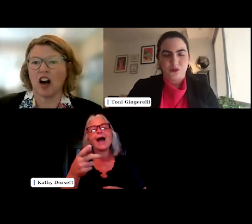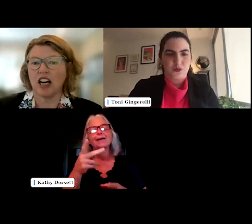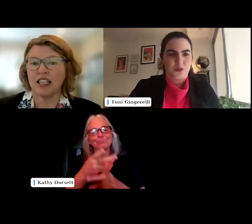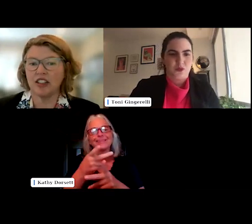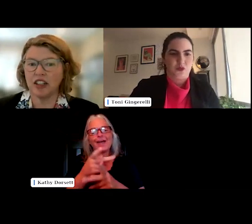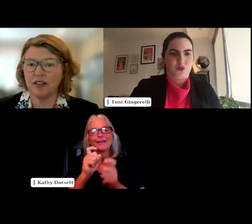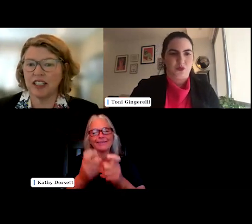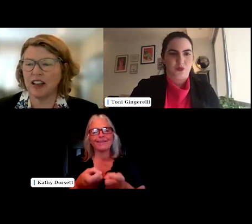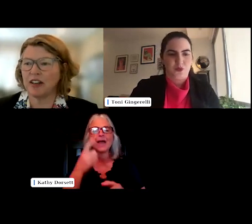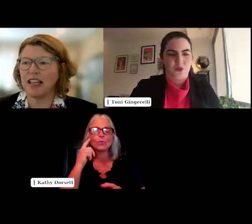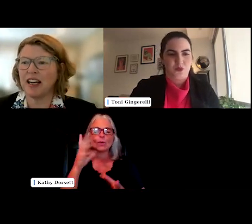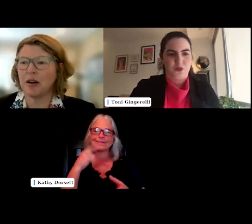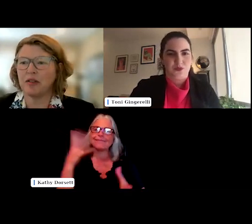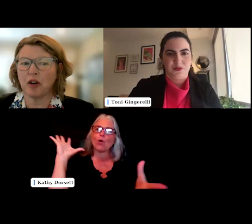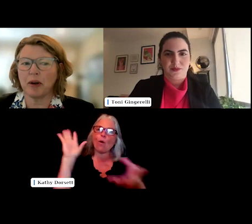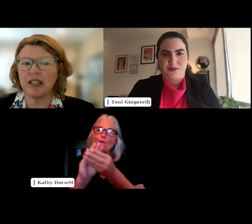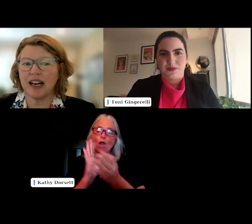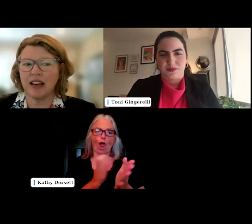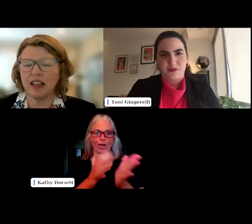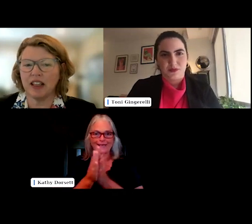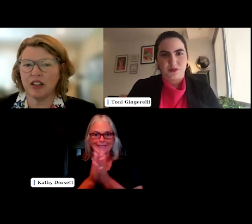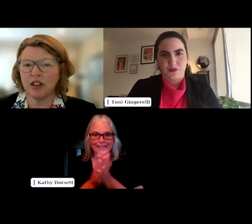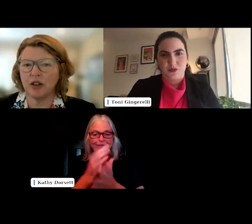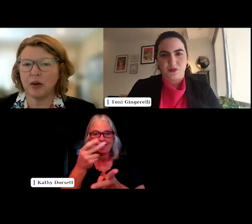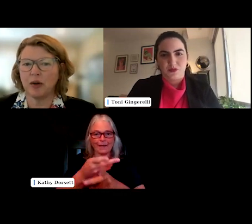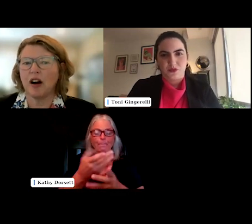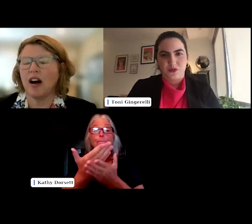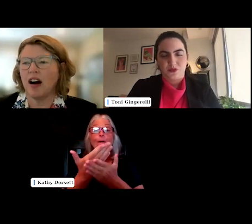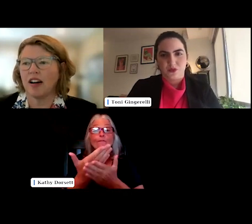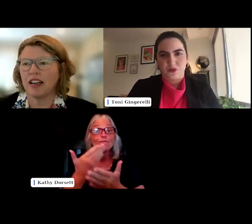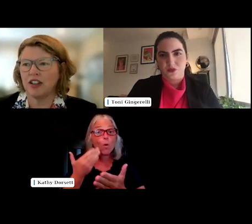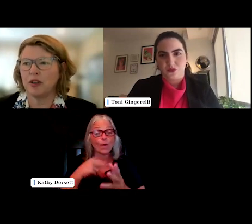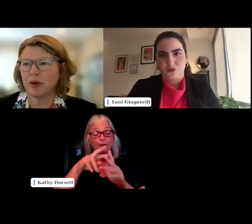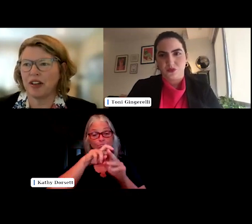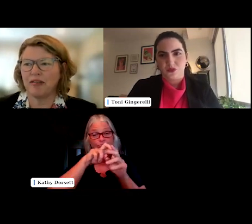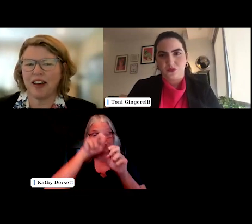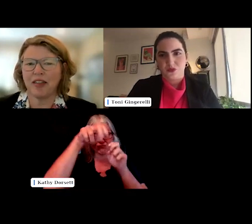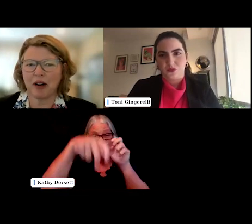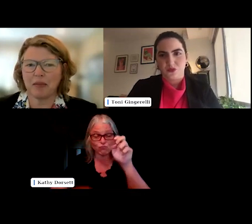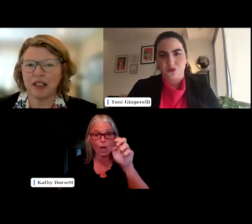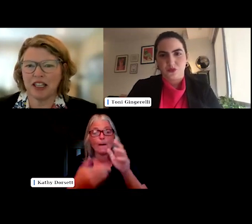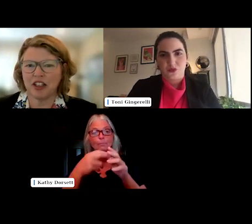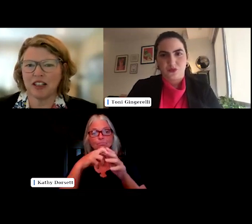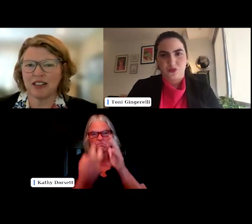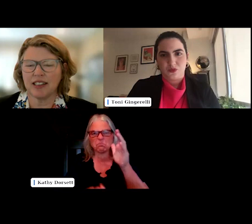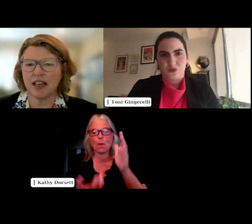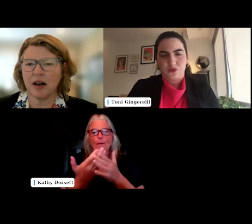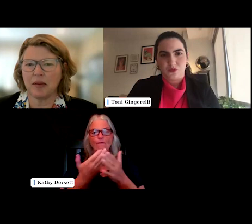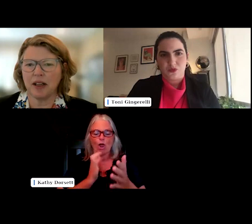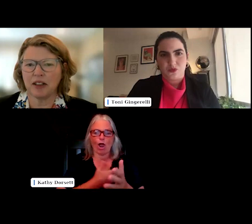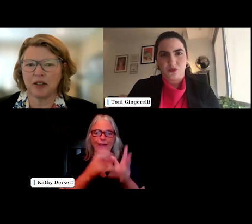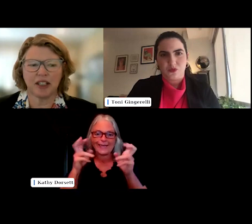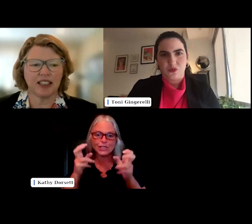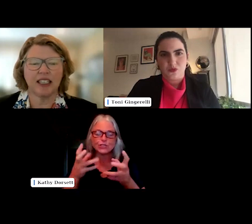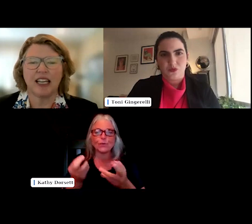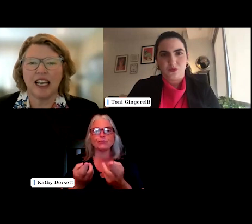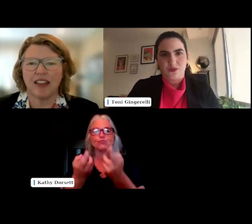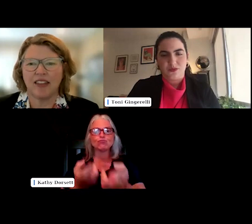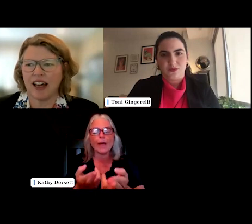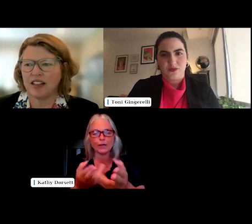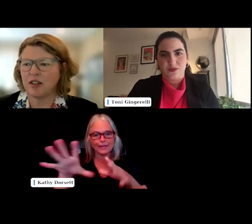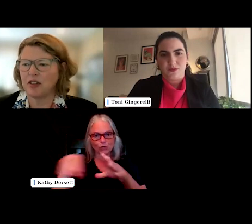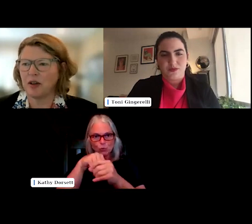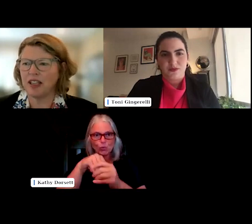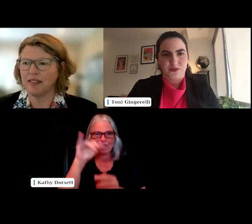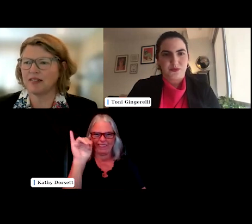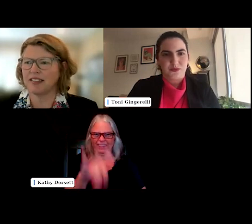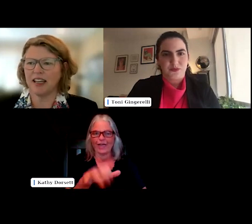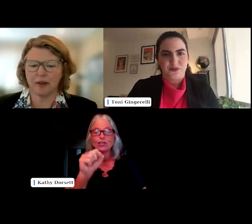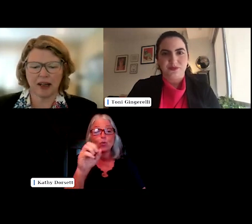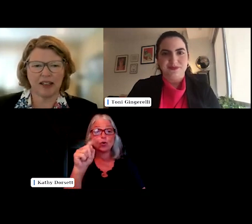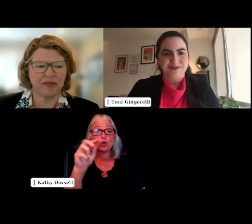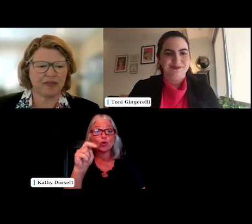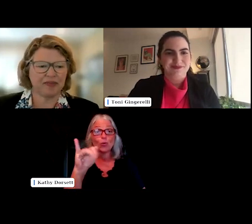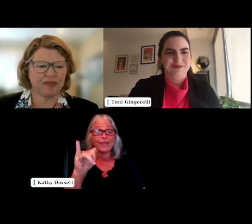Our initiative together, and care before we dive into our issue, and the recommendations included in that. So, Tony, take it away.